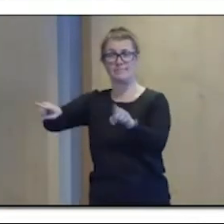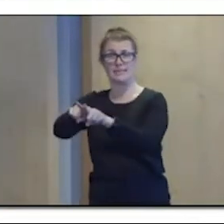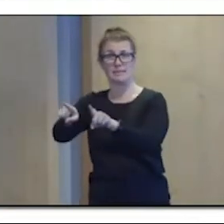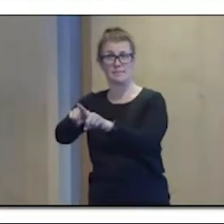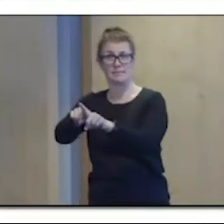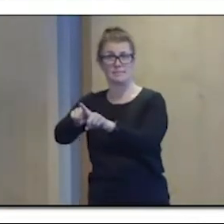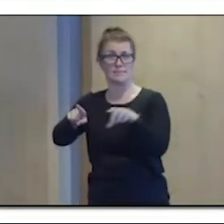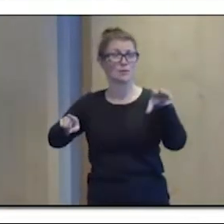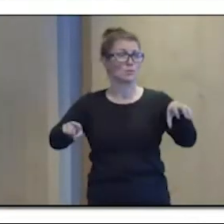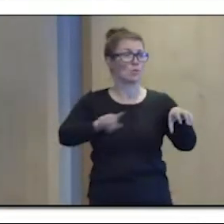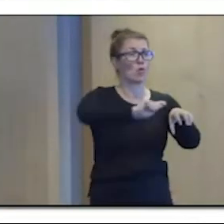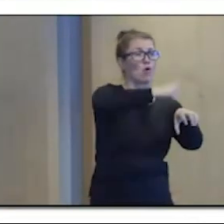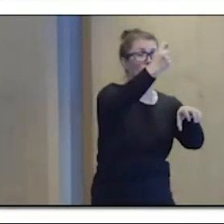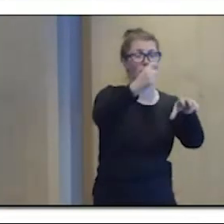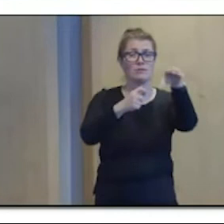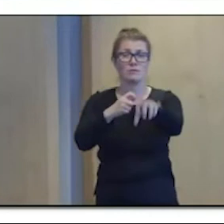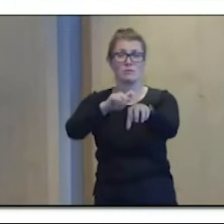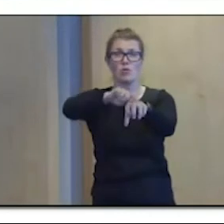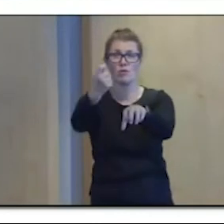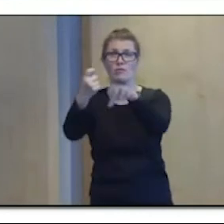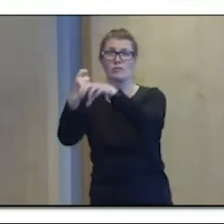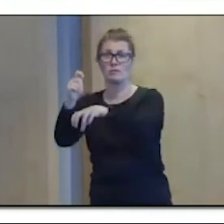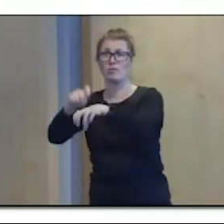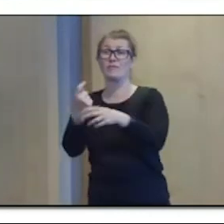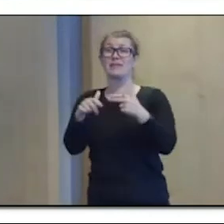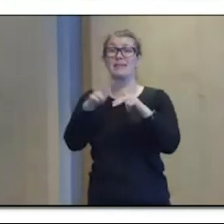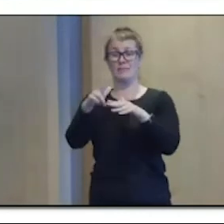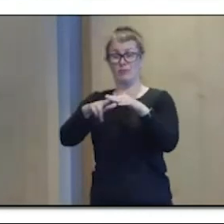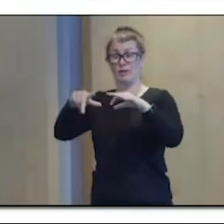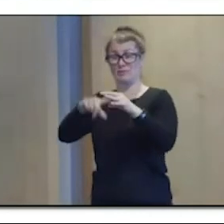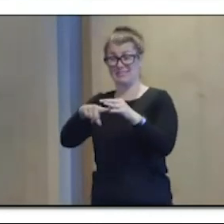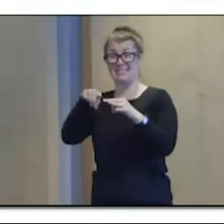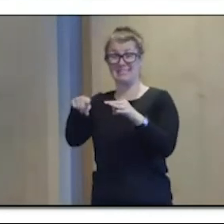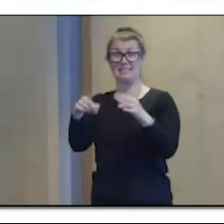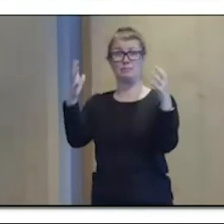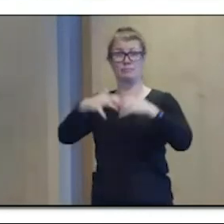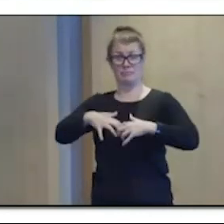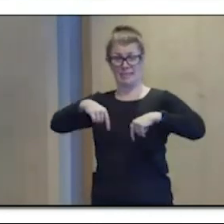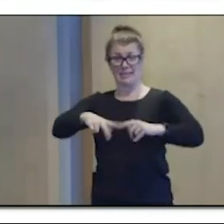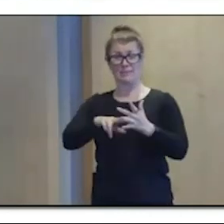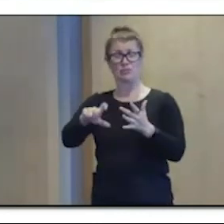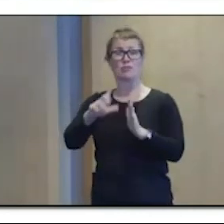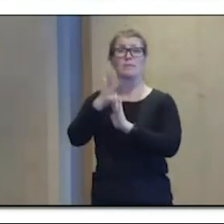if frequency in Victoria goes bad it affects New South Wales, it affects South Australia. So